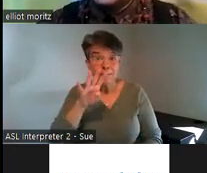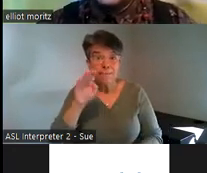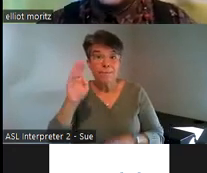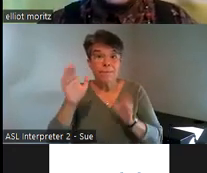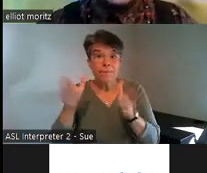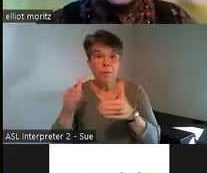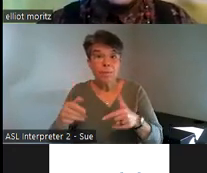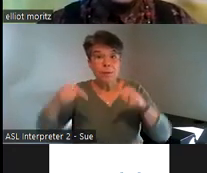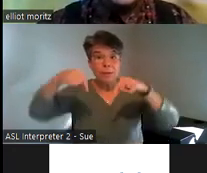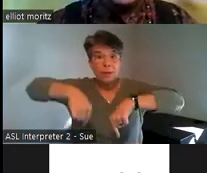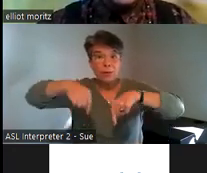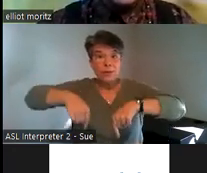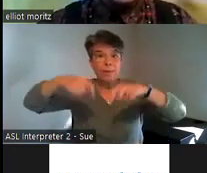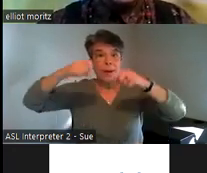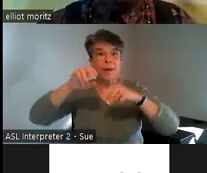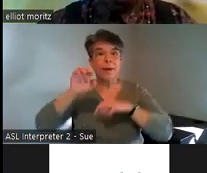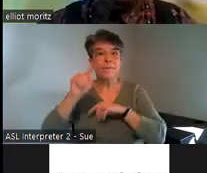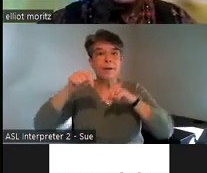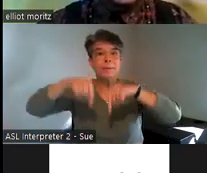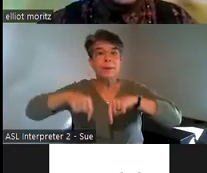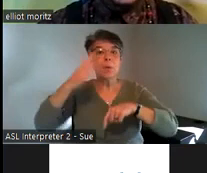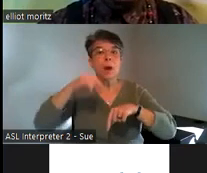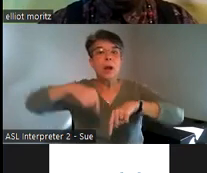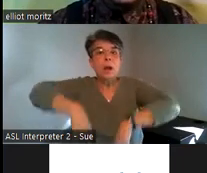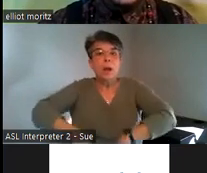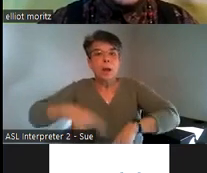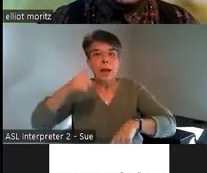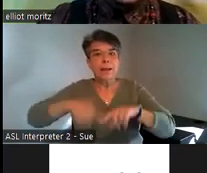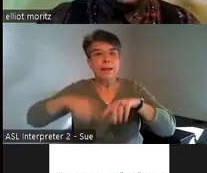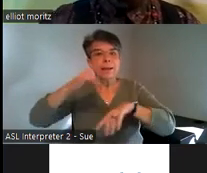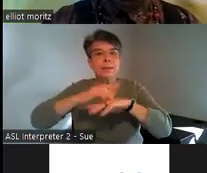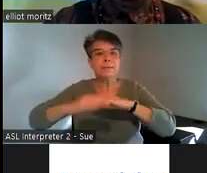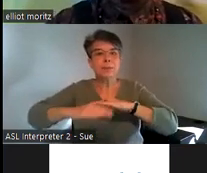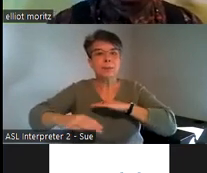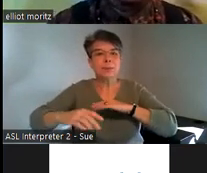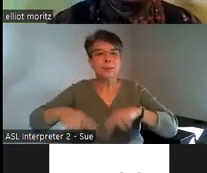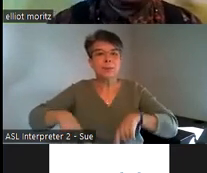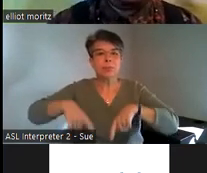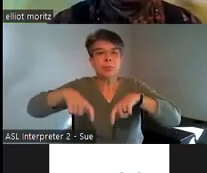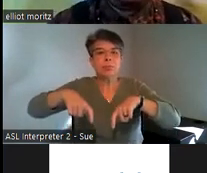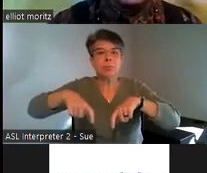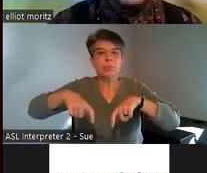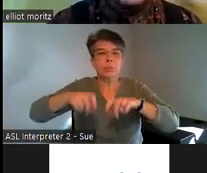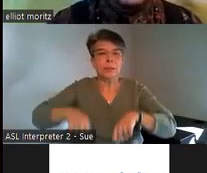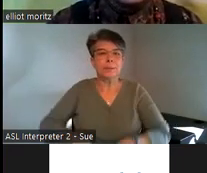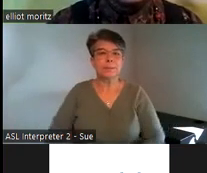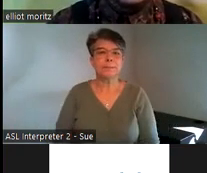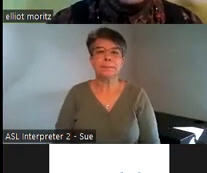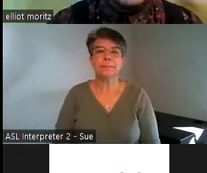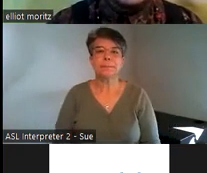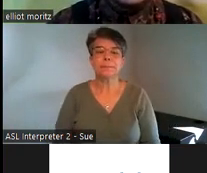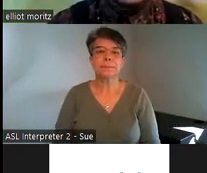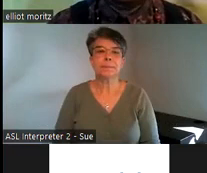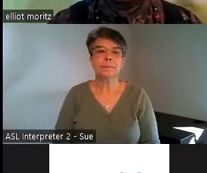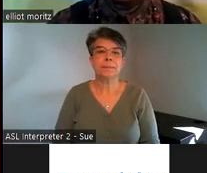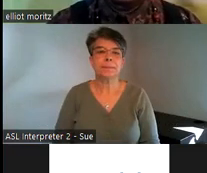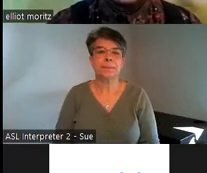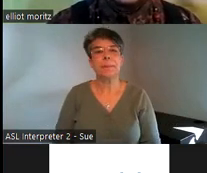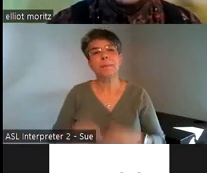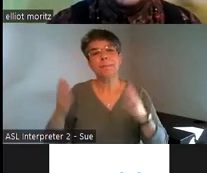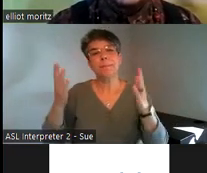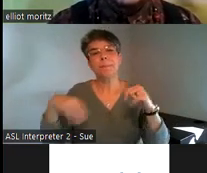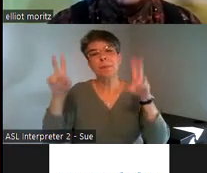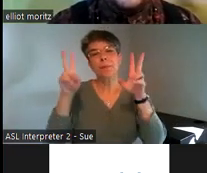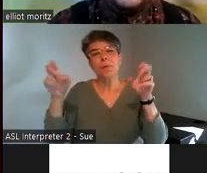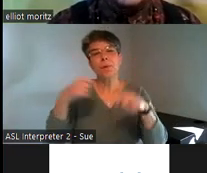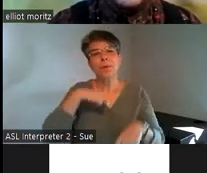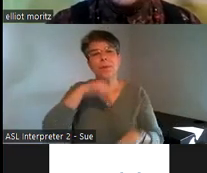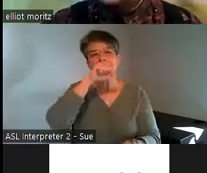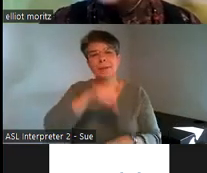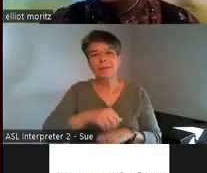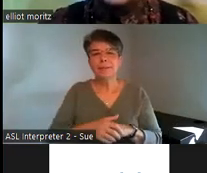to keep them up um but yes um but yeah this is another quote that I really love um another from